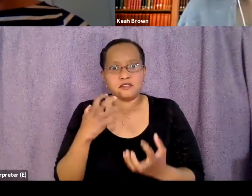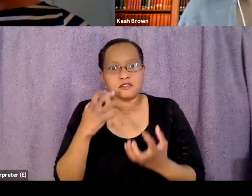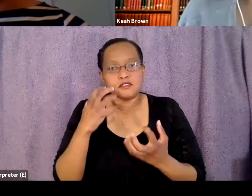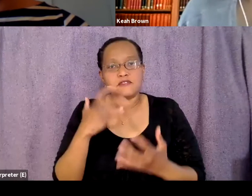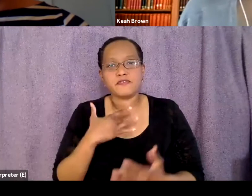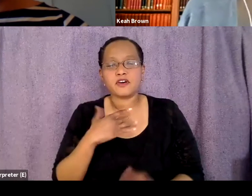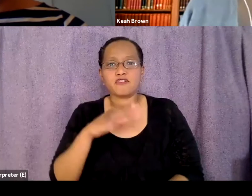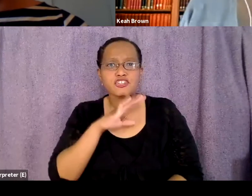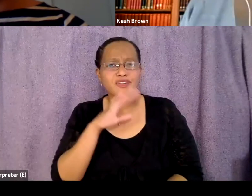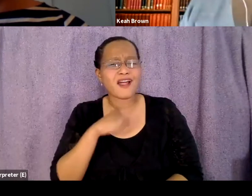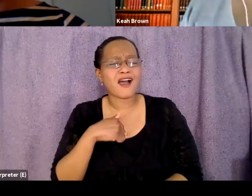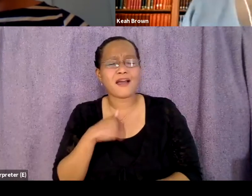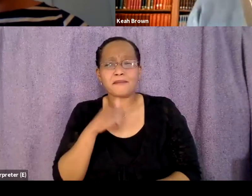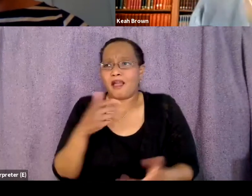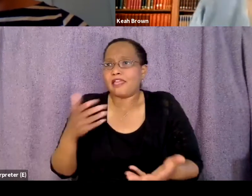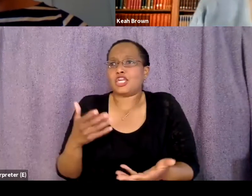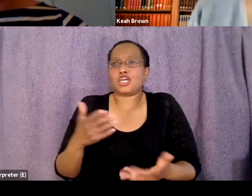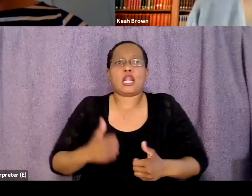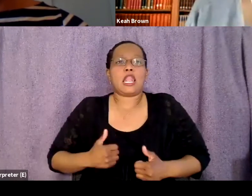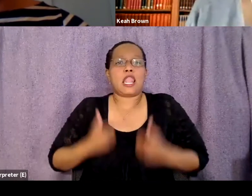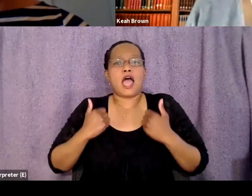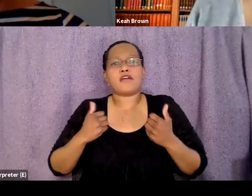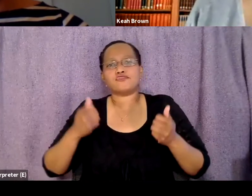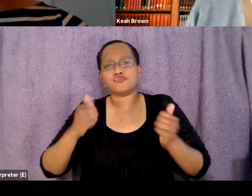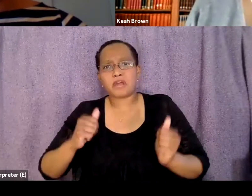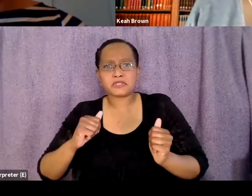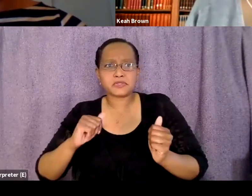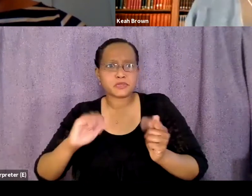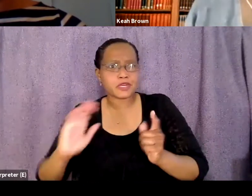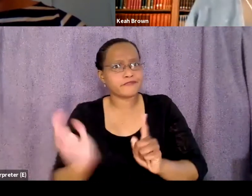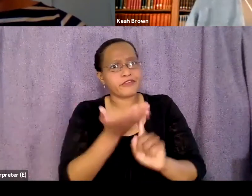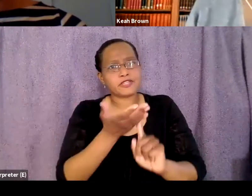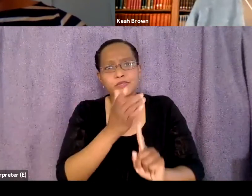sure that people who don't want to see me continue to not see me.